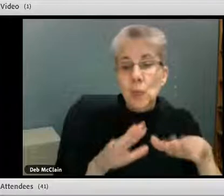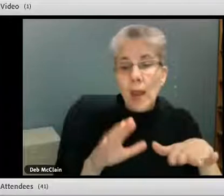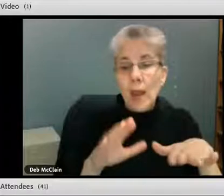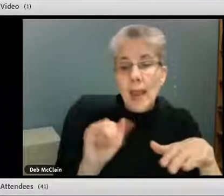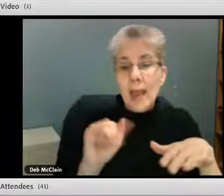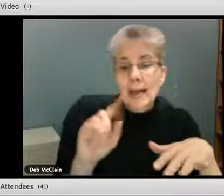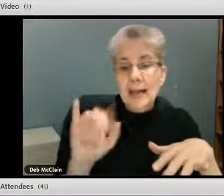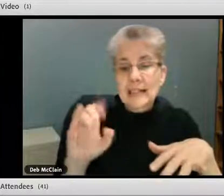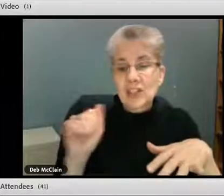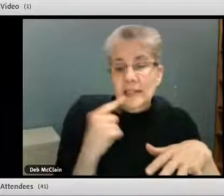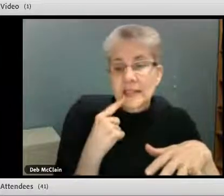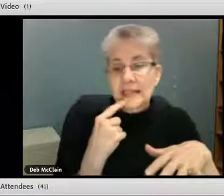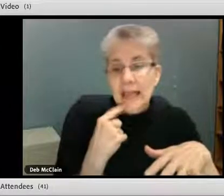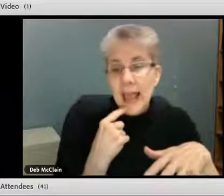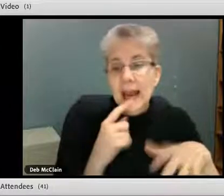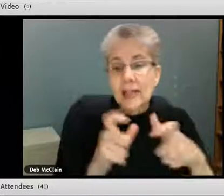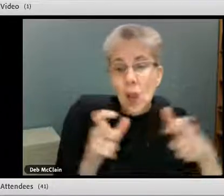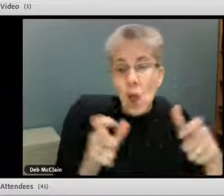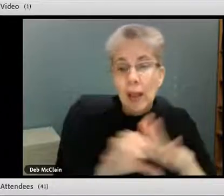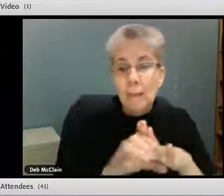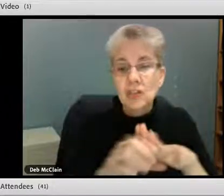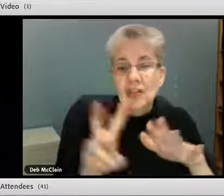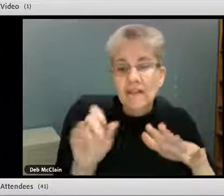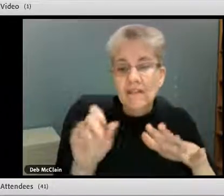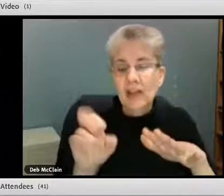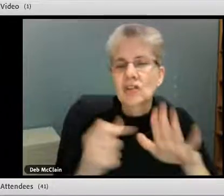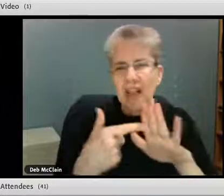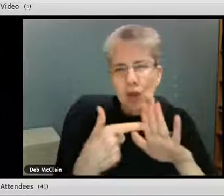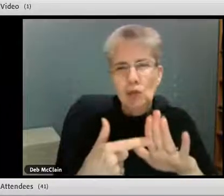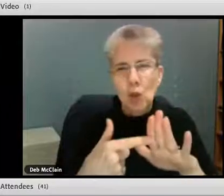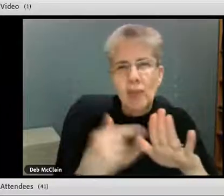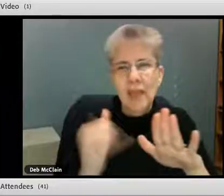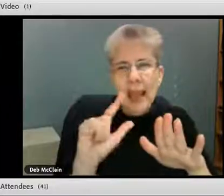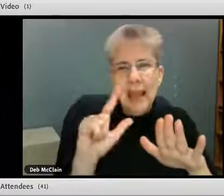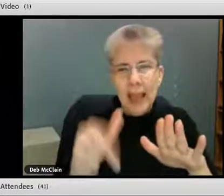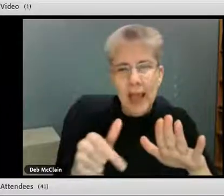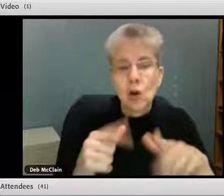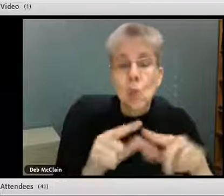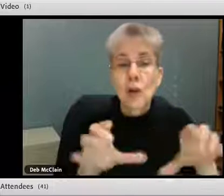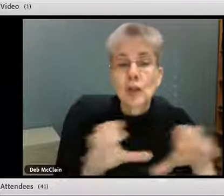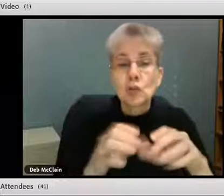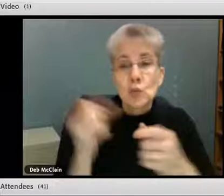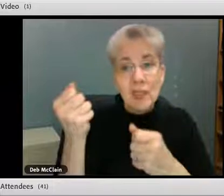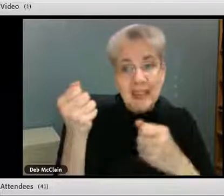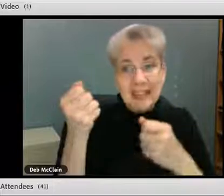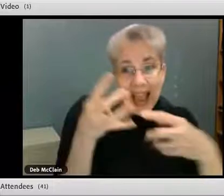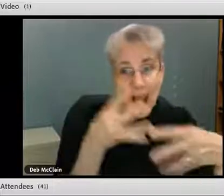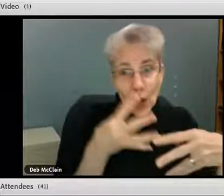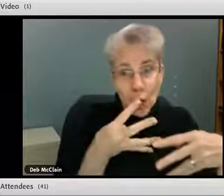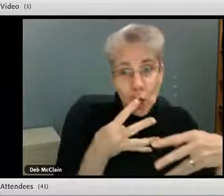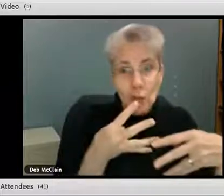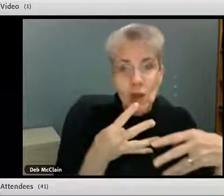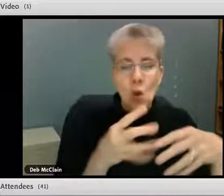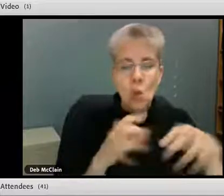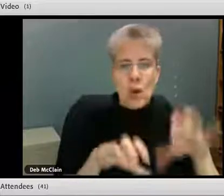some video later that they have. So when you do the download, if you log in, you can just -- you create an account.